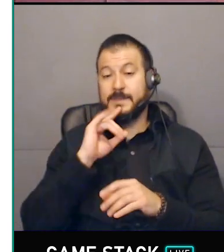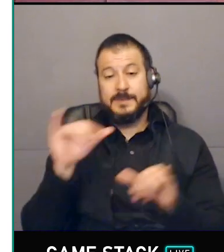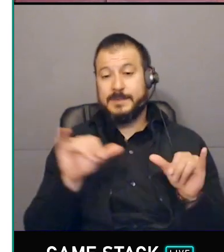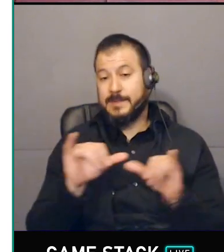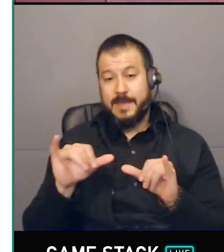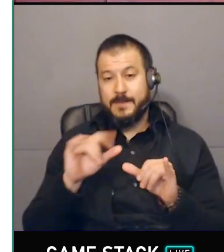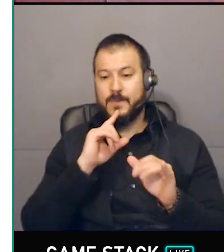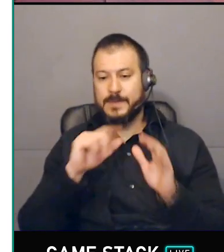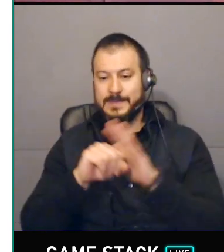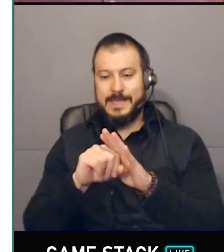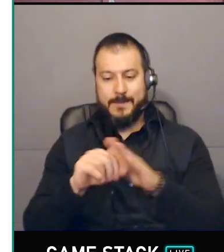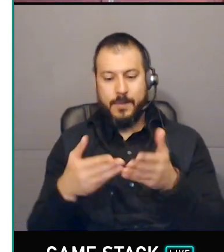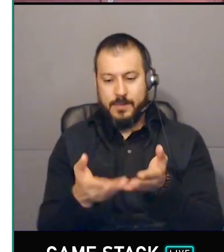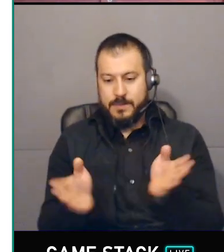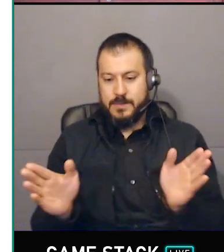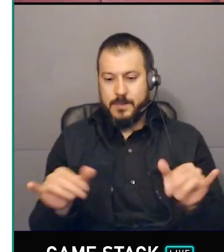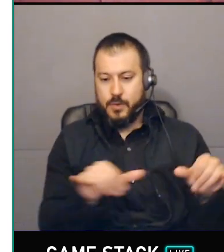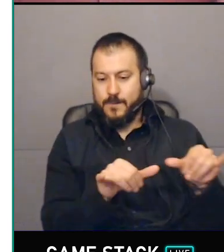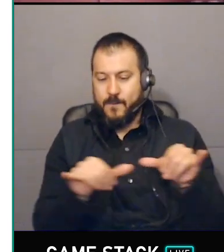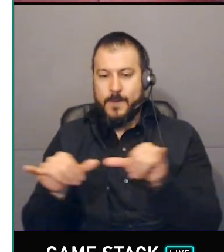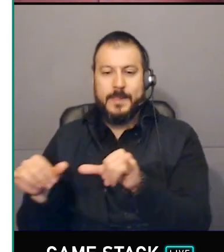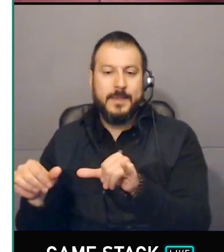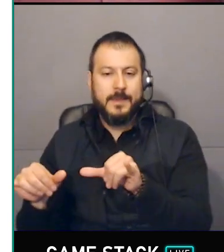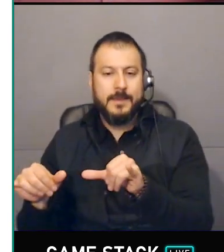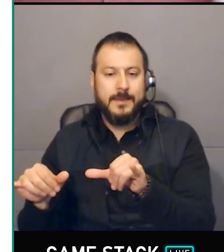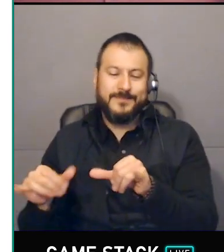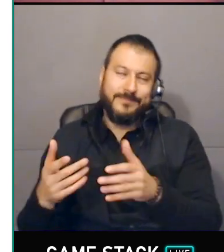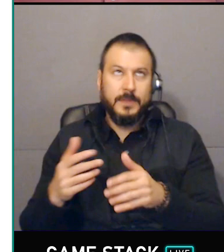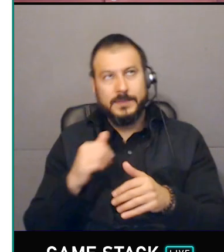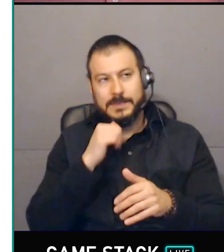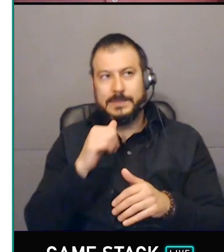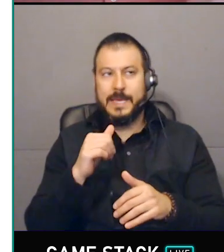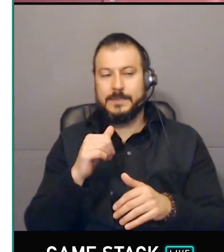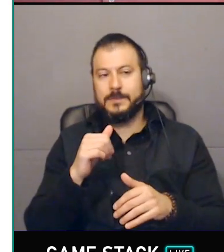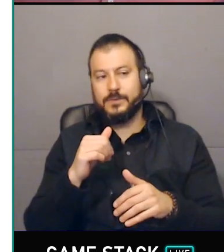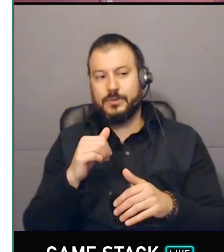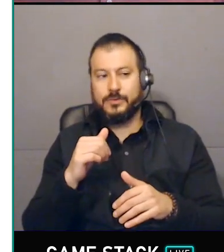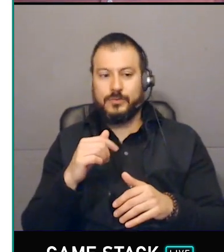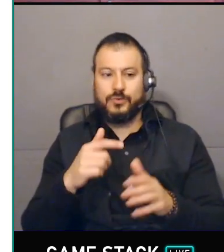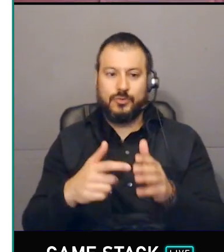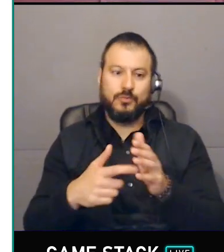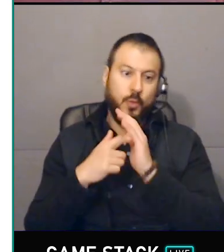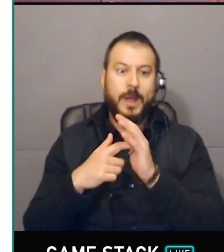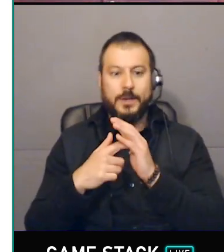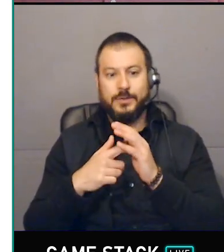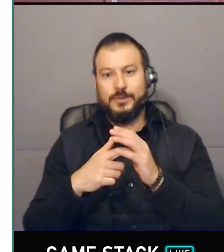it turns out we sample uniformly, although that's not strictly required in a more general version of this.